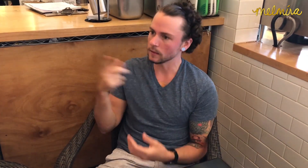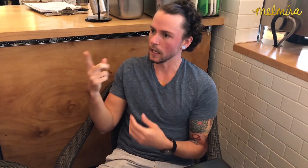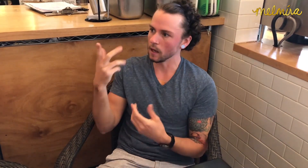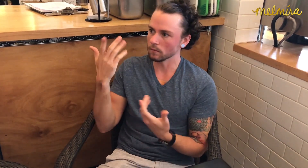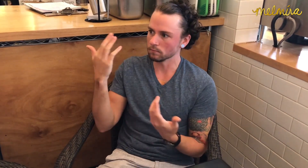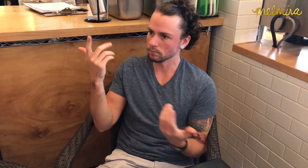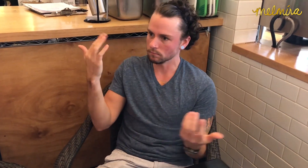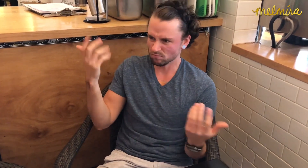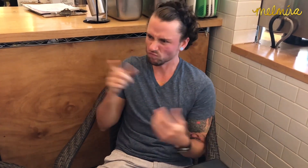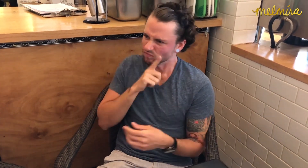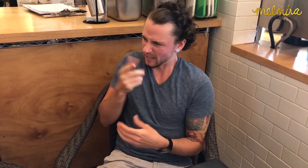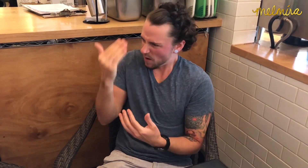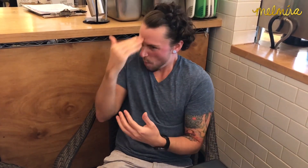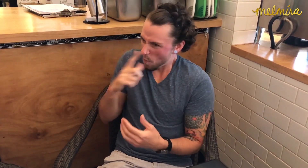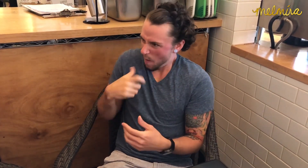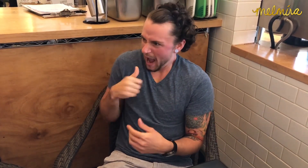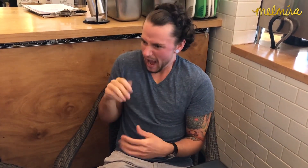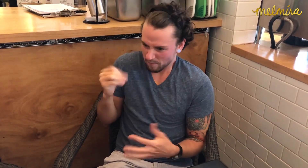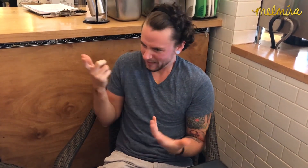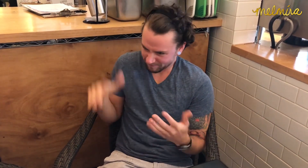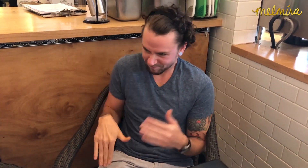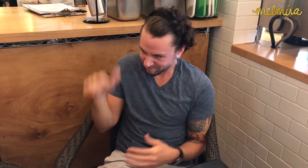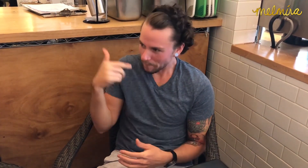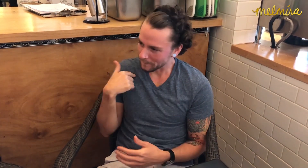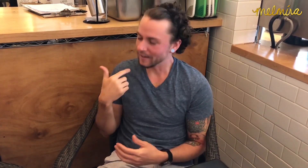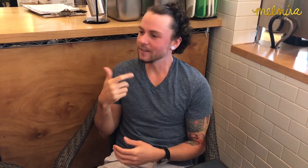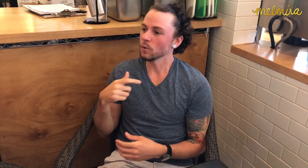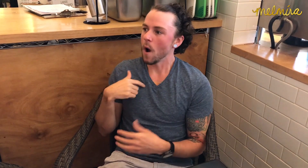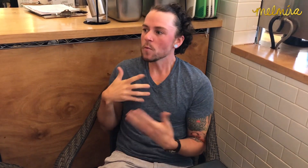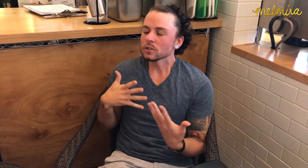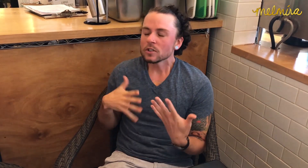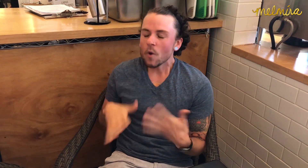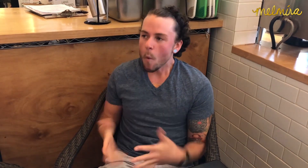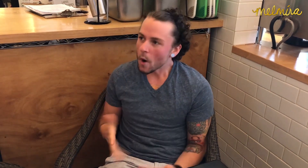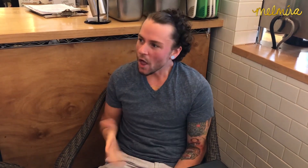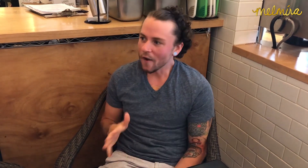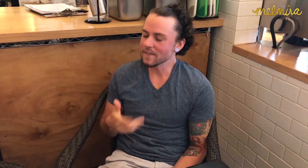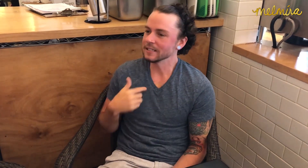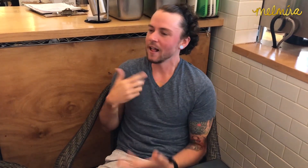They raised me, they really know who I am. I was SO nervous.